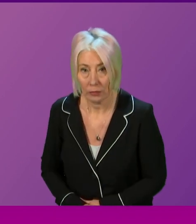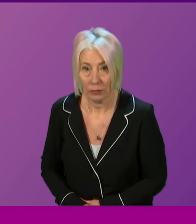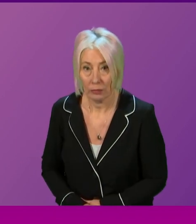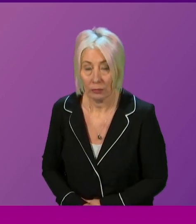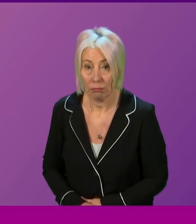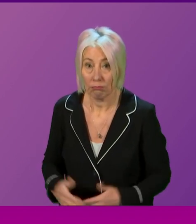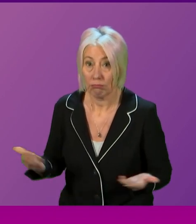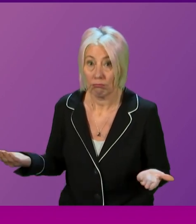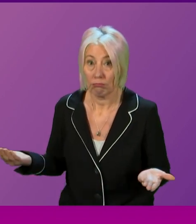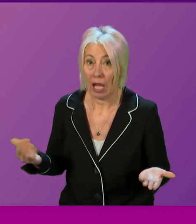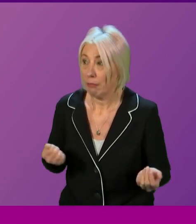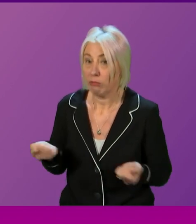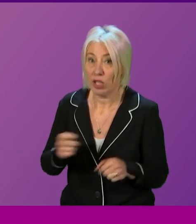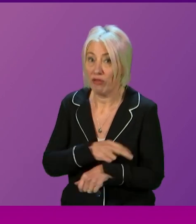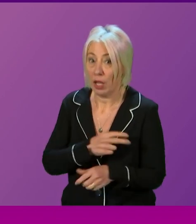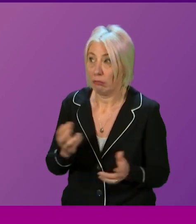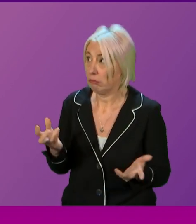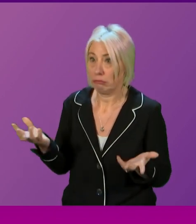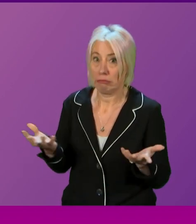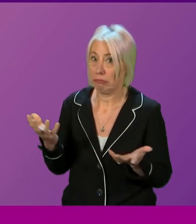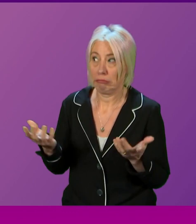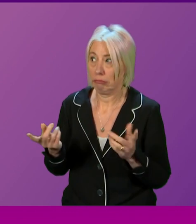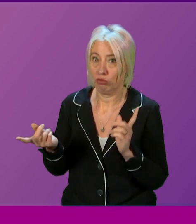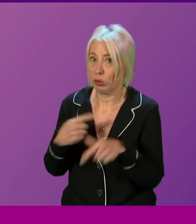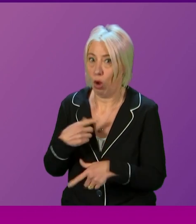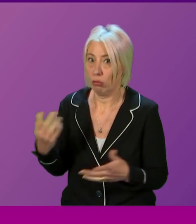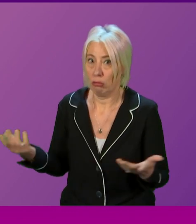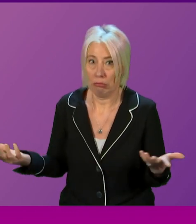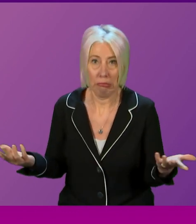Can I respond to Mr Cole-Hamilton?